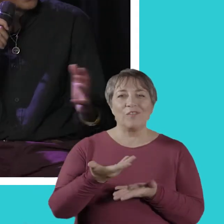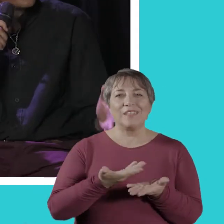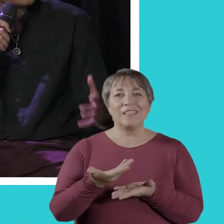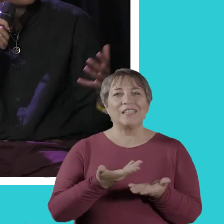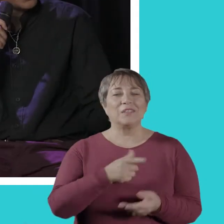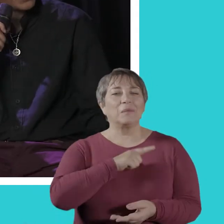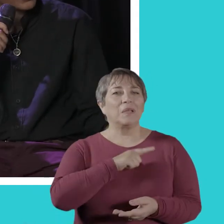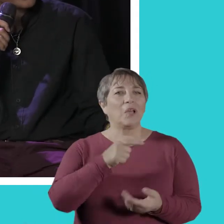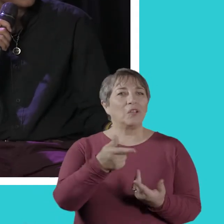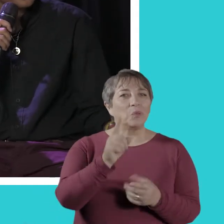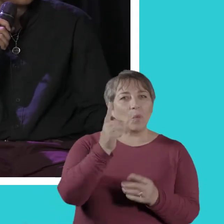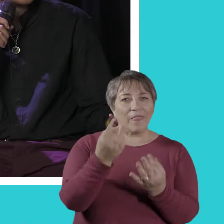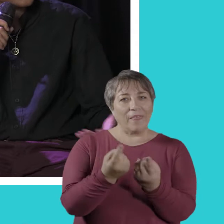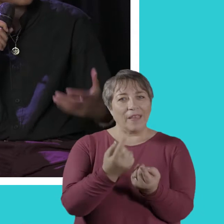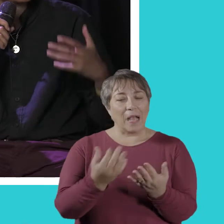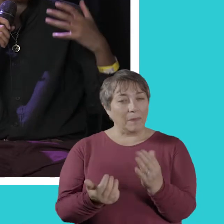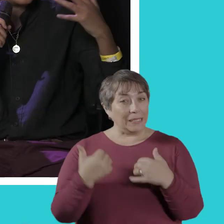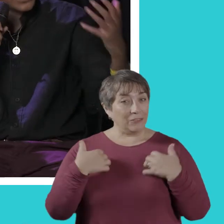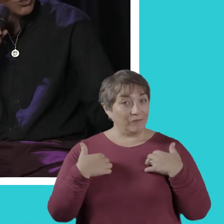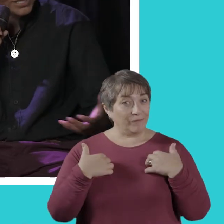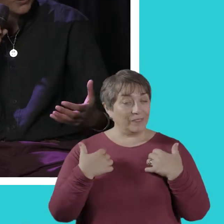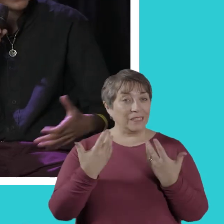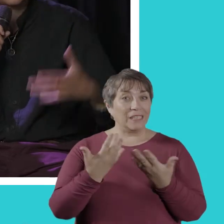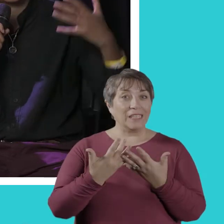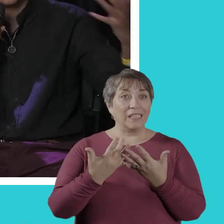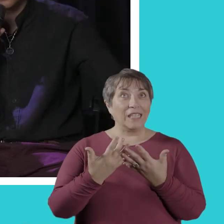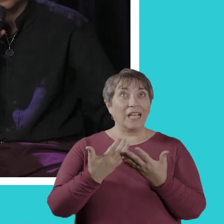an area that I'm particularly interested in the moment is deconstructing whiteness in the field of